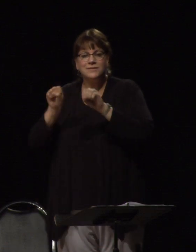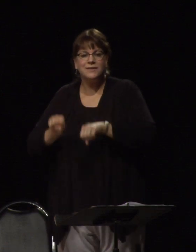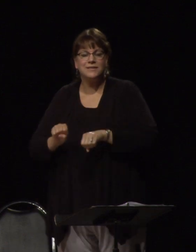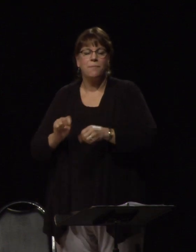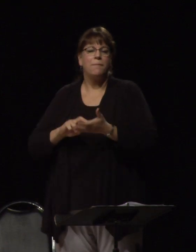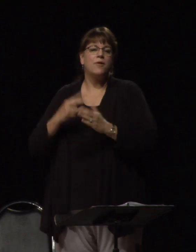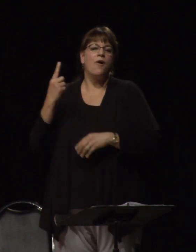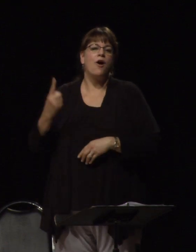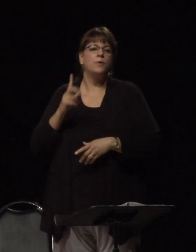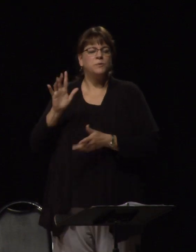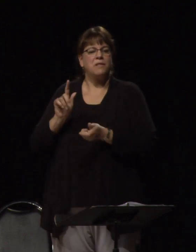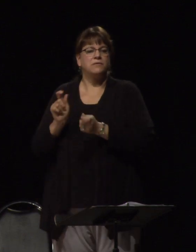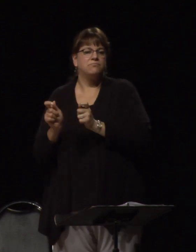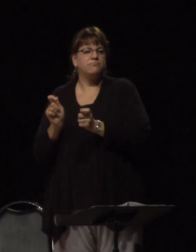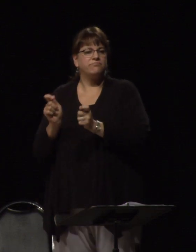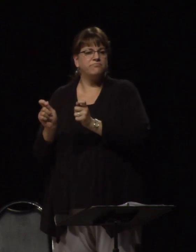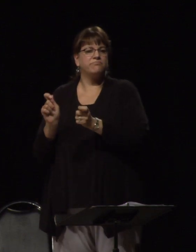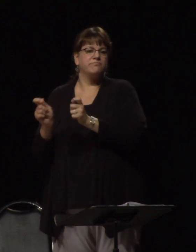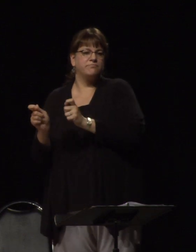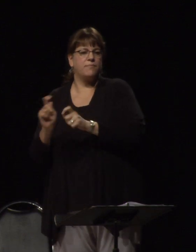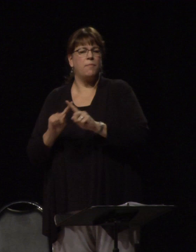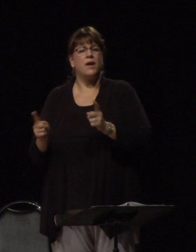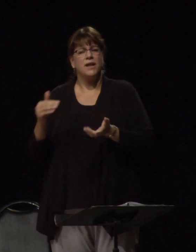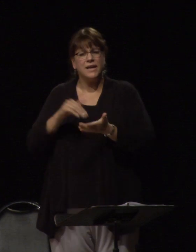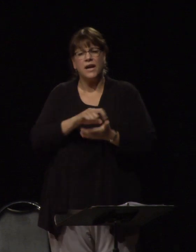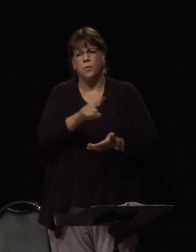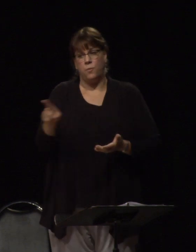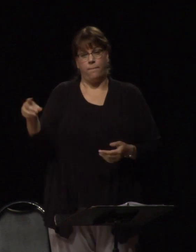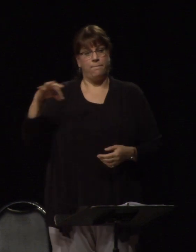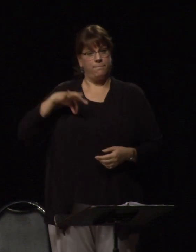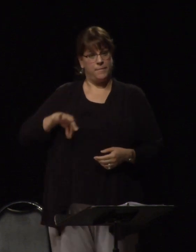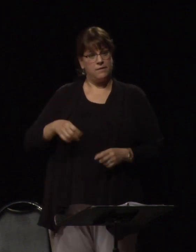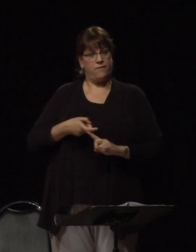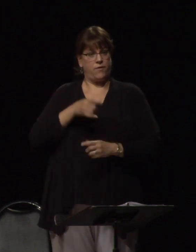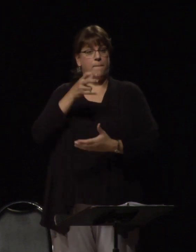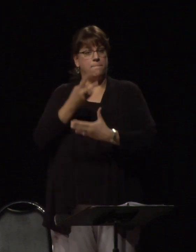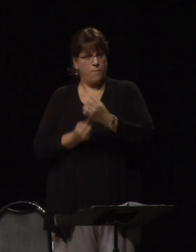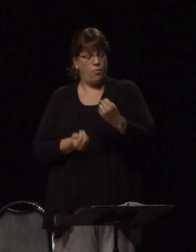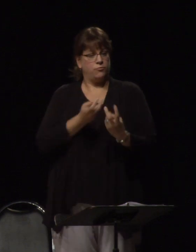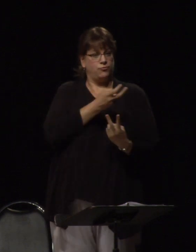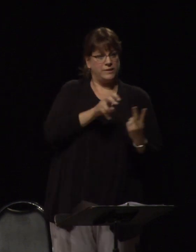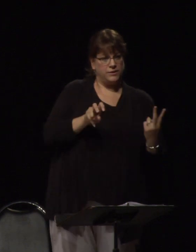BENEFIT FROM THIS TRANSITION. SO AGAIN, TO ALL OF YOU WHO CONTRIBUTED TO THIS IMMENSE